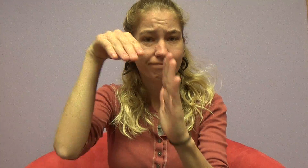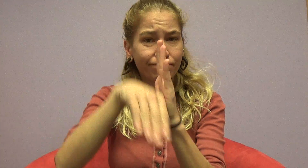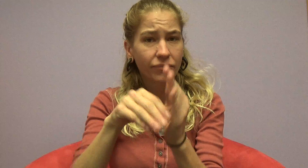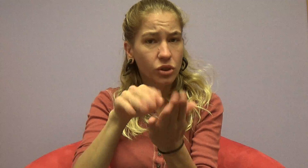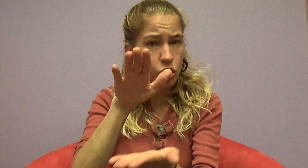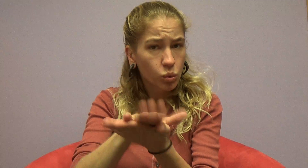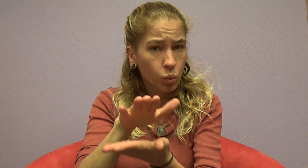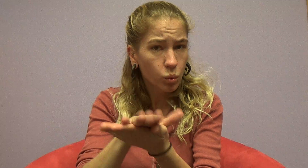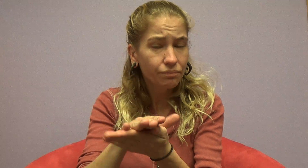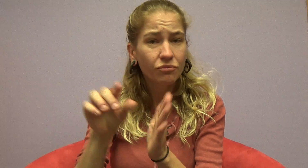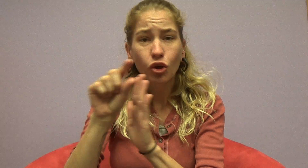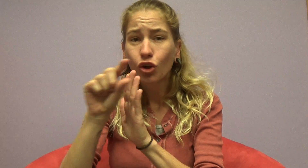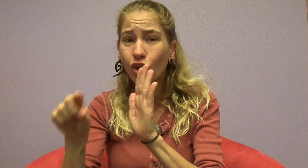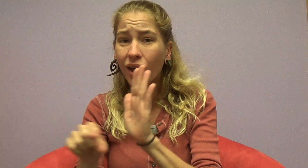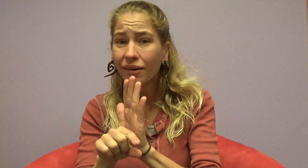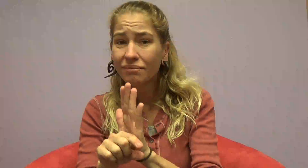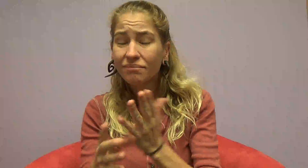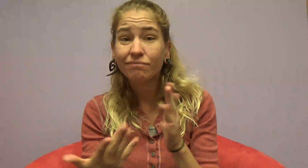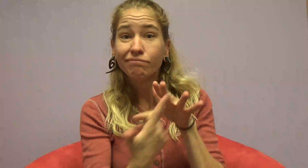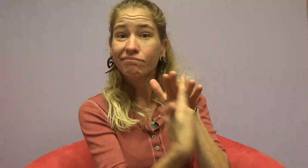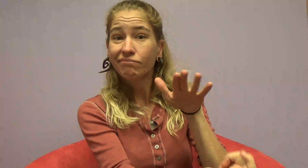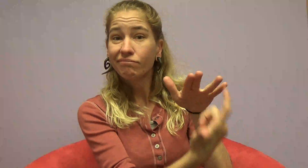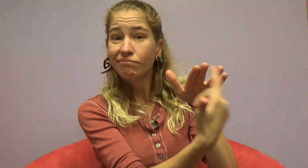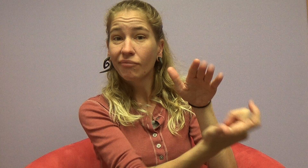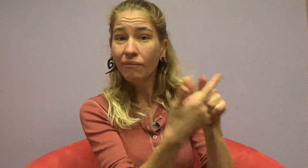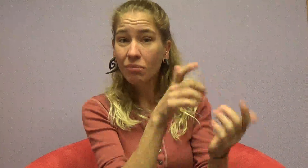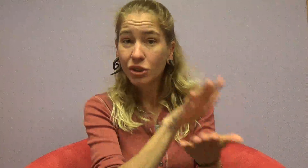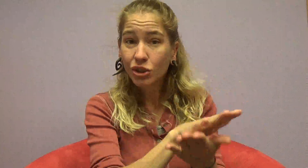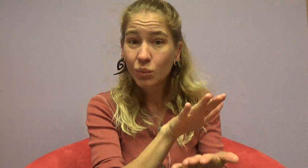declining in school, grades, cutting school;